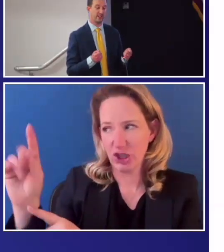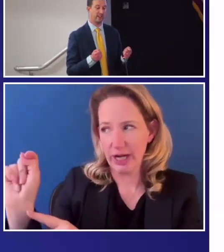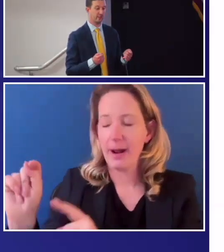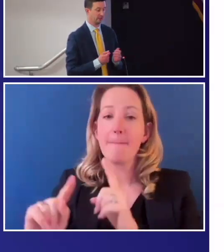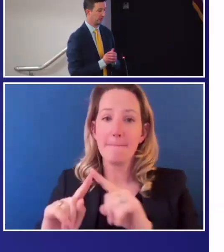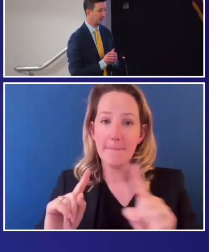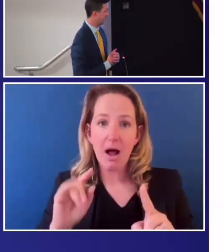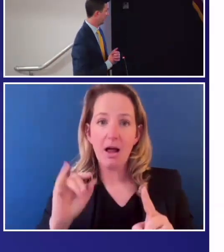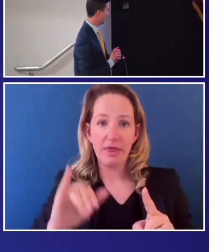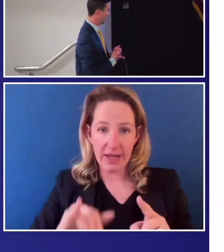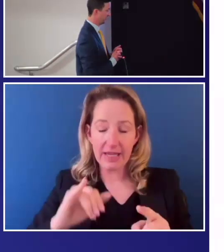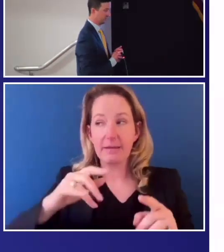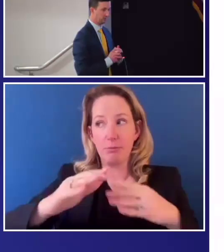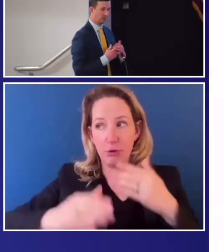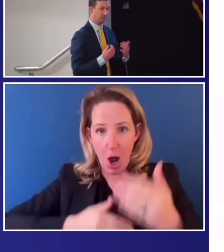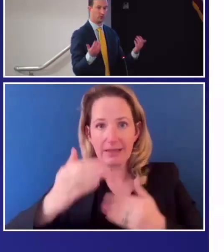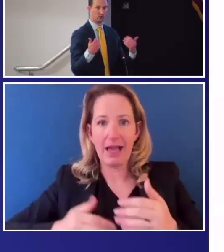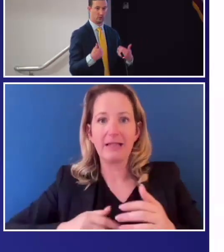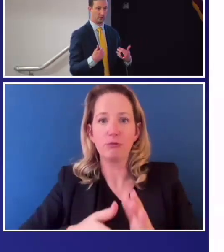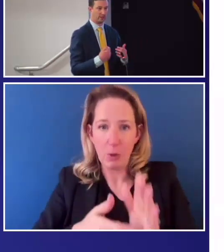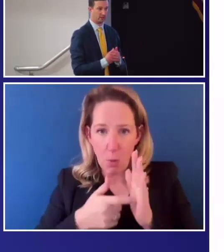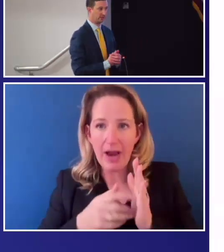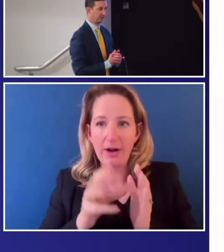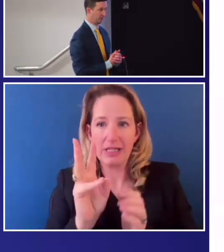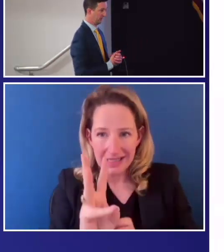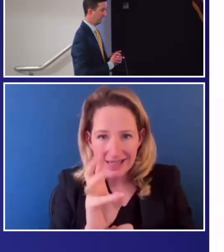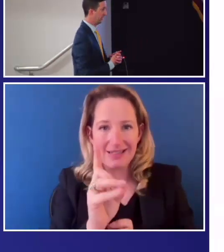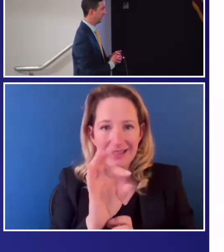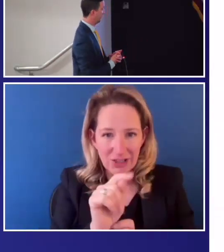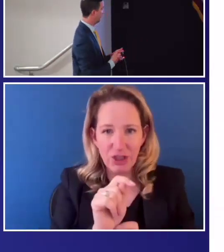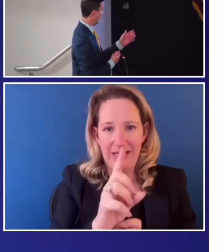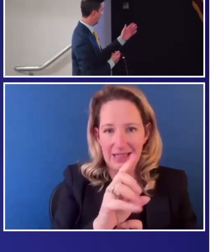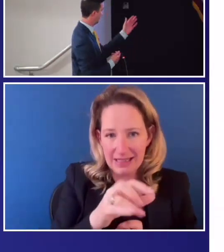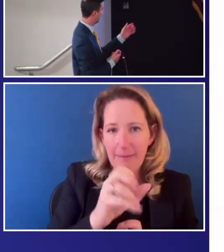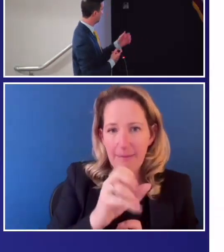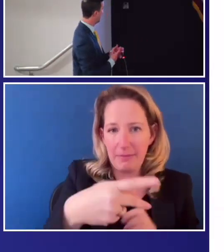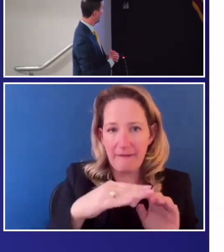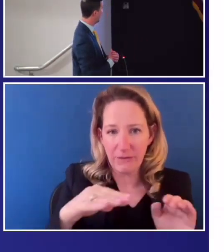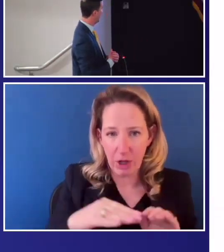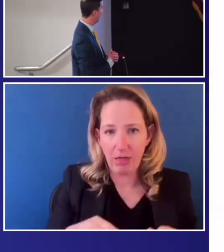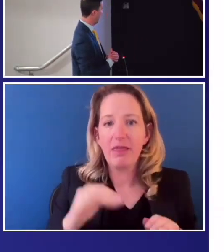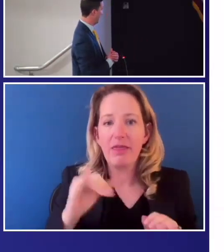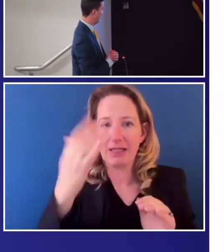inherently relies on six-digit CIP level, which is why we had to look internally to do this analysis. Alright,